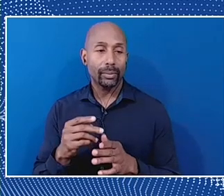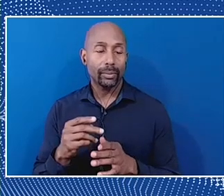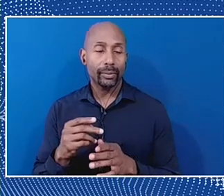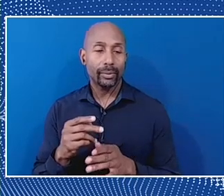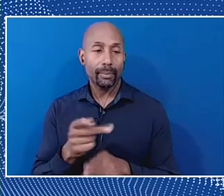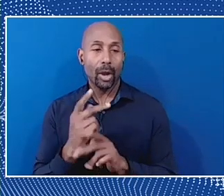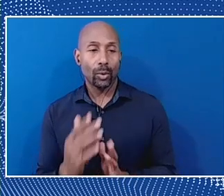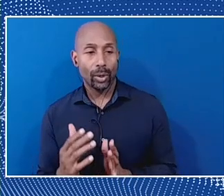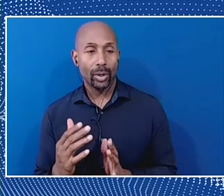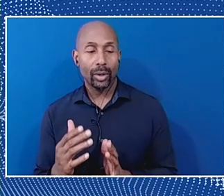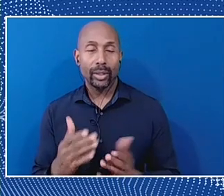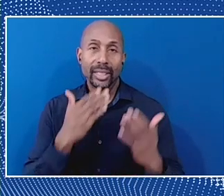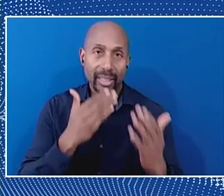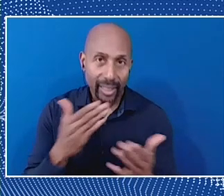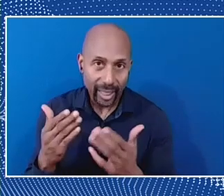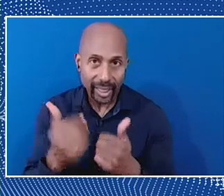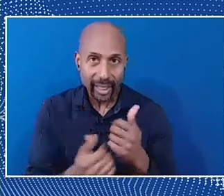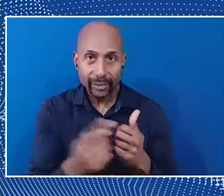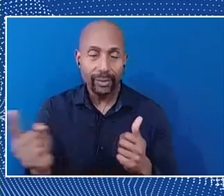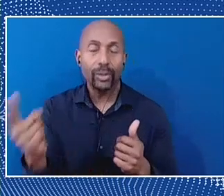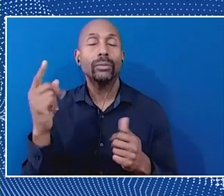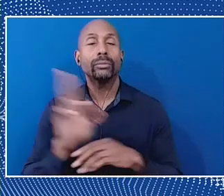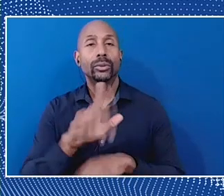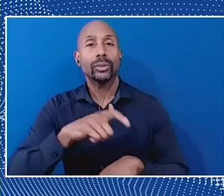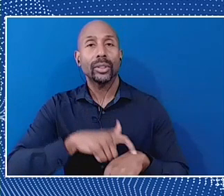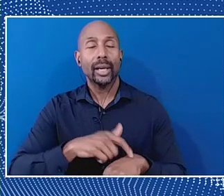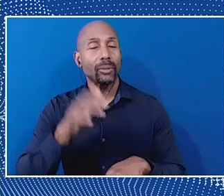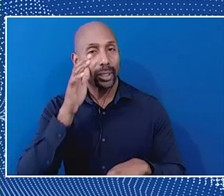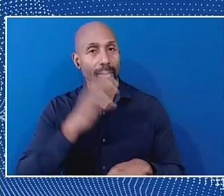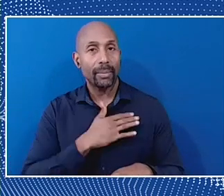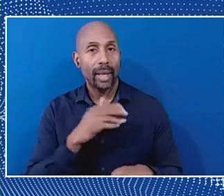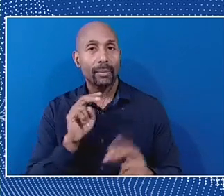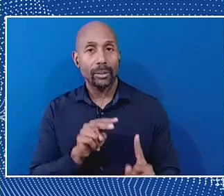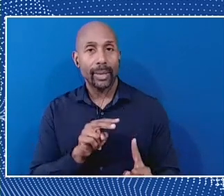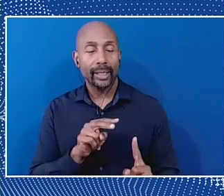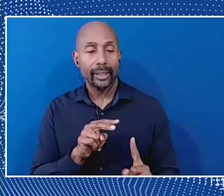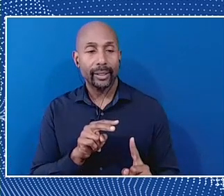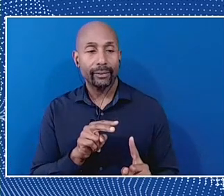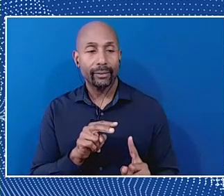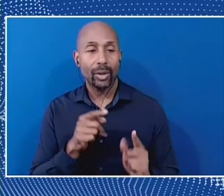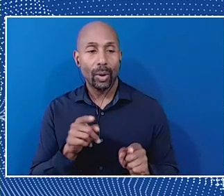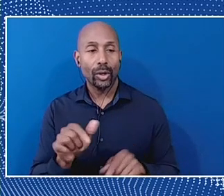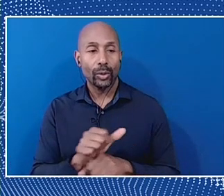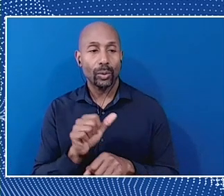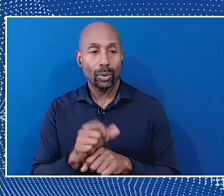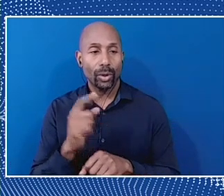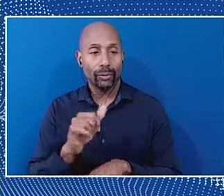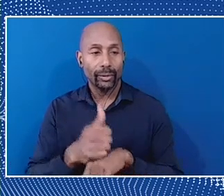each of you for dedicating your time to hear my perspective as you work towards establishing rules concerning the